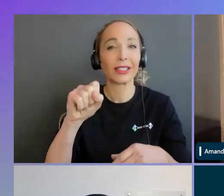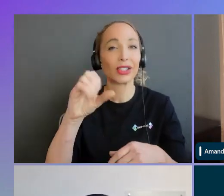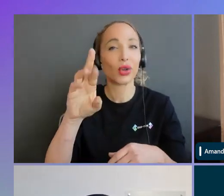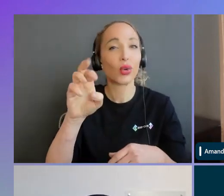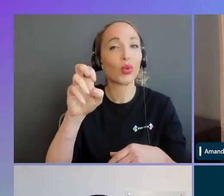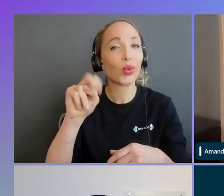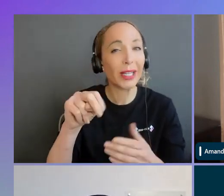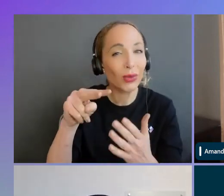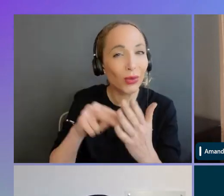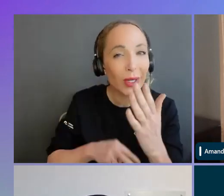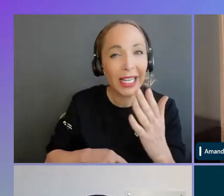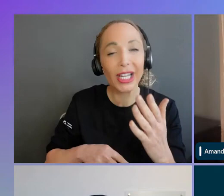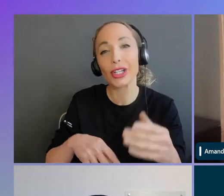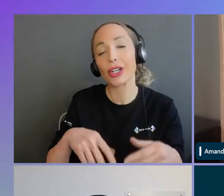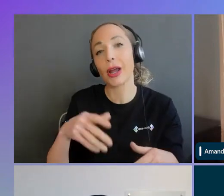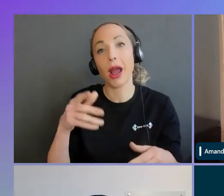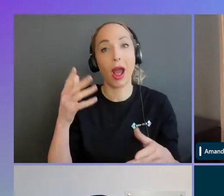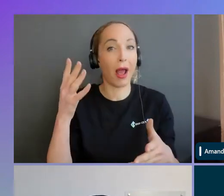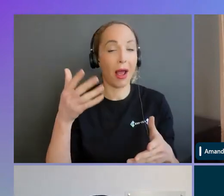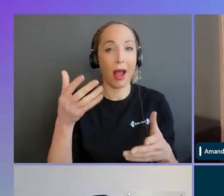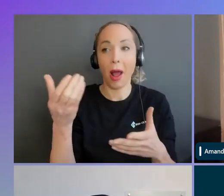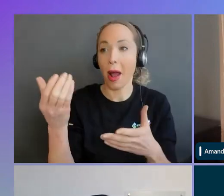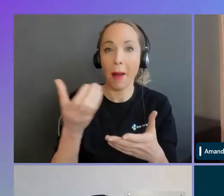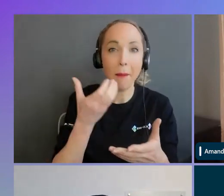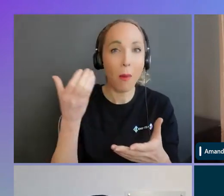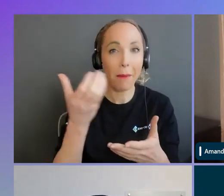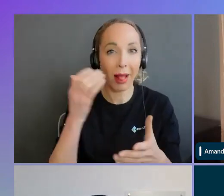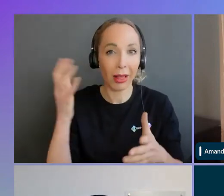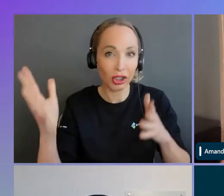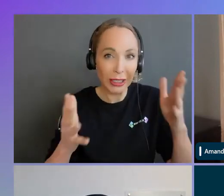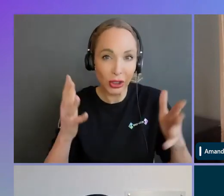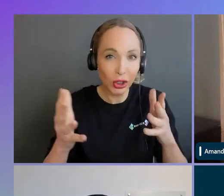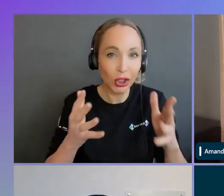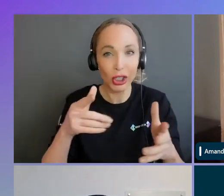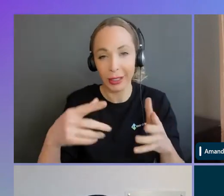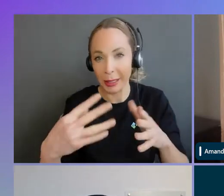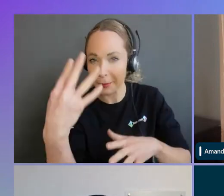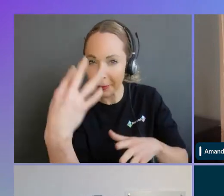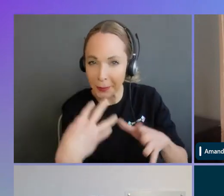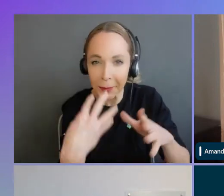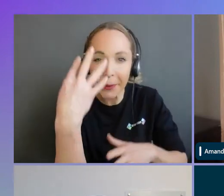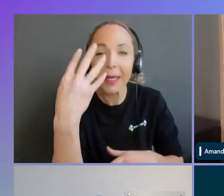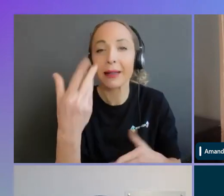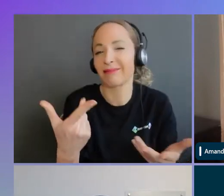use that and I just combined that information into one, um,